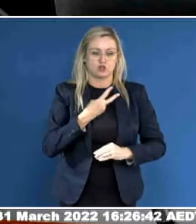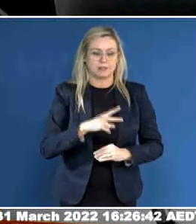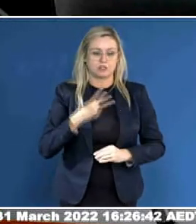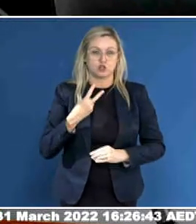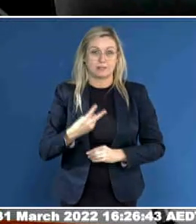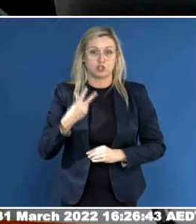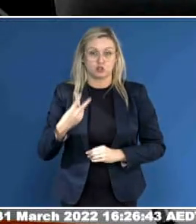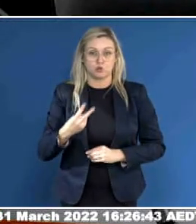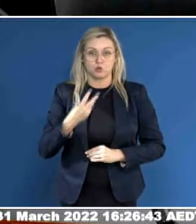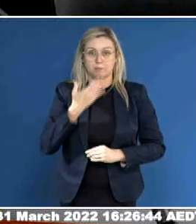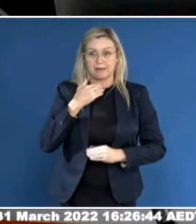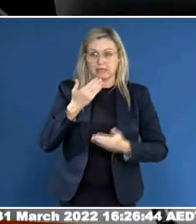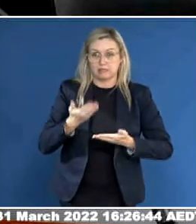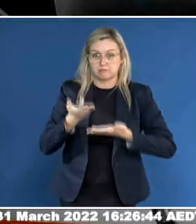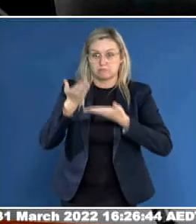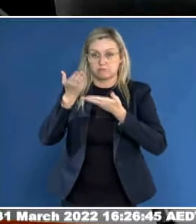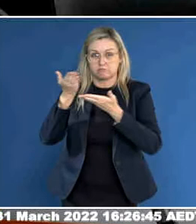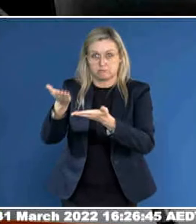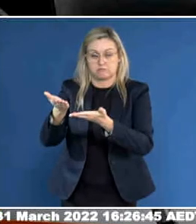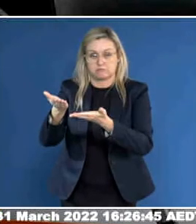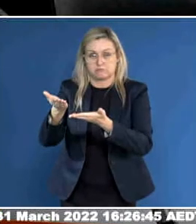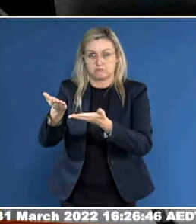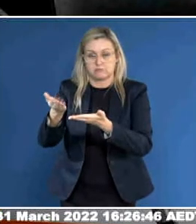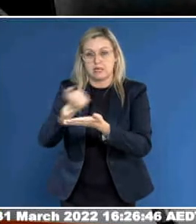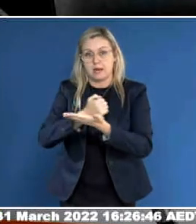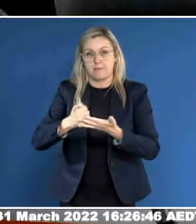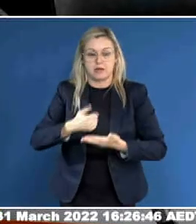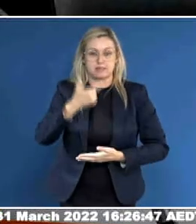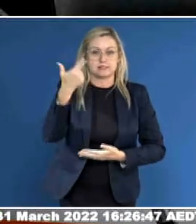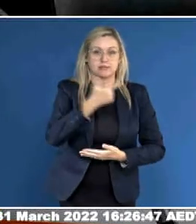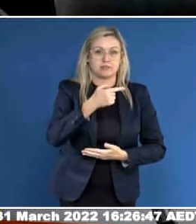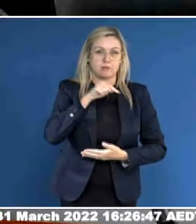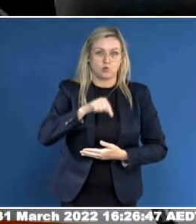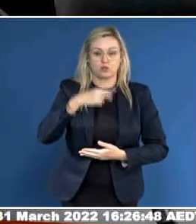receive that statement into evidence and mark it Exhibit 17.28.1.